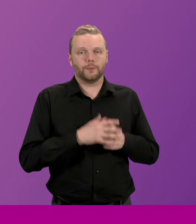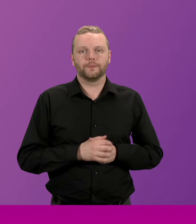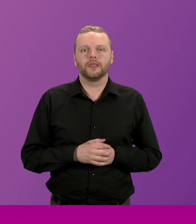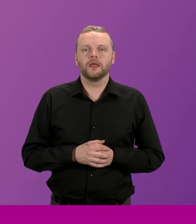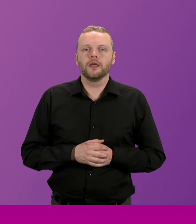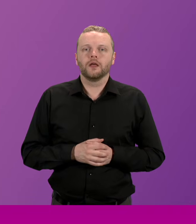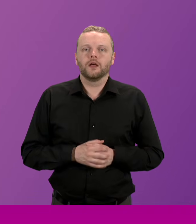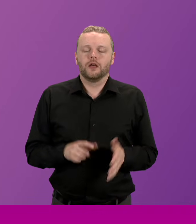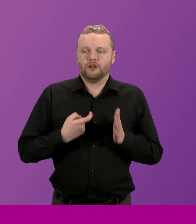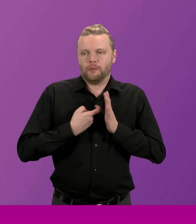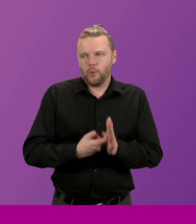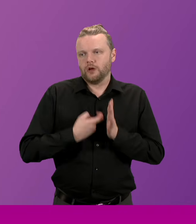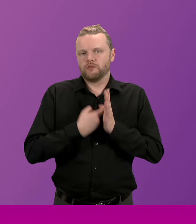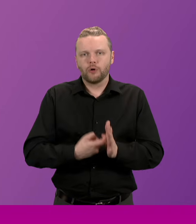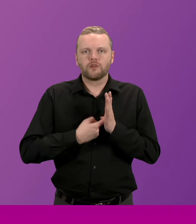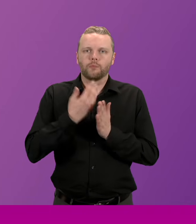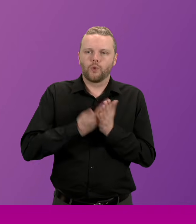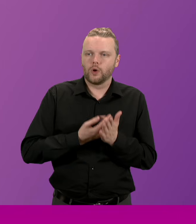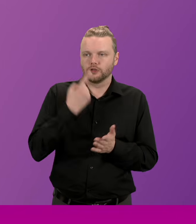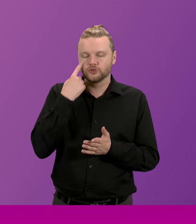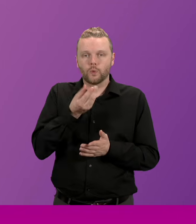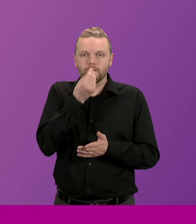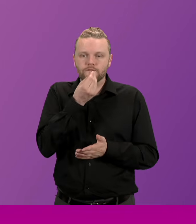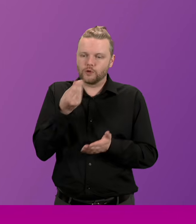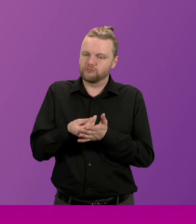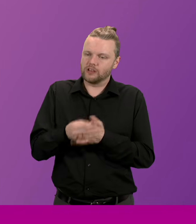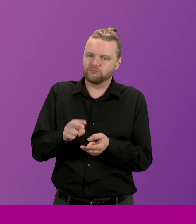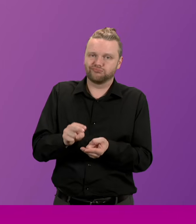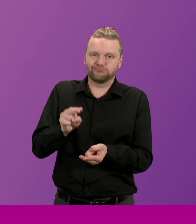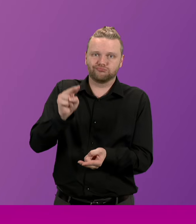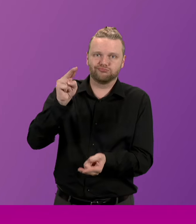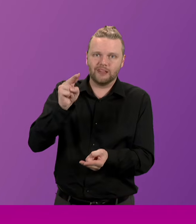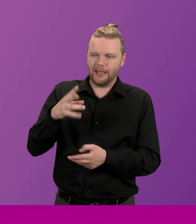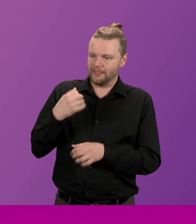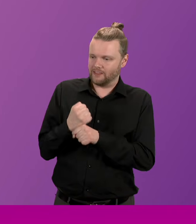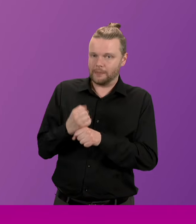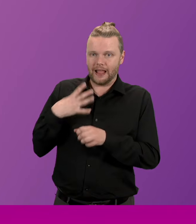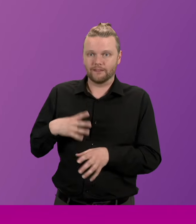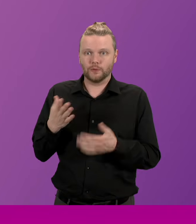Report after report shows that food prices are continuing to rise and that Government needs to act now.